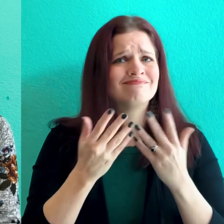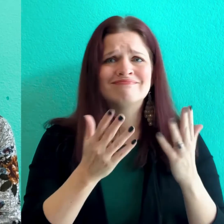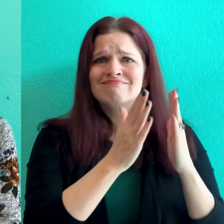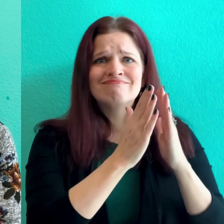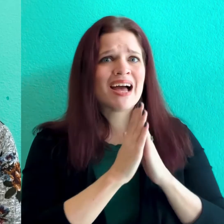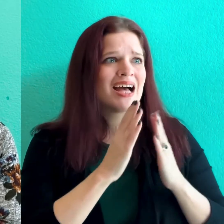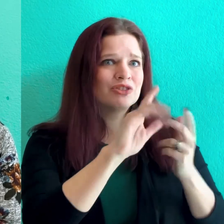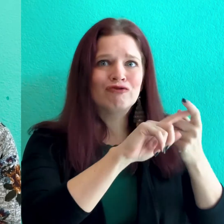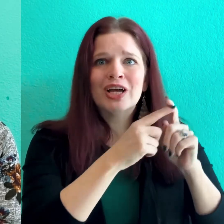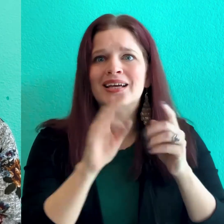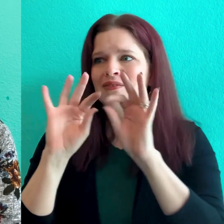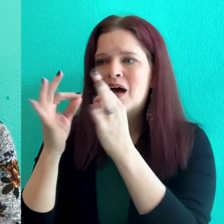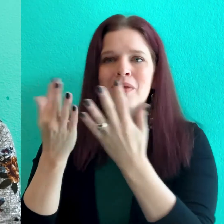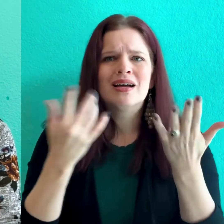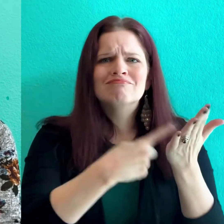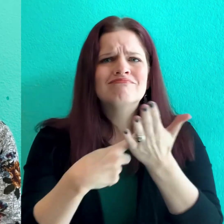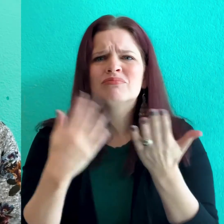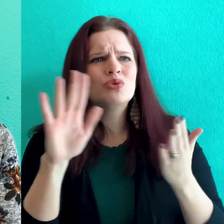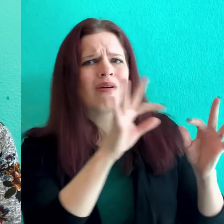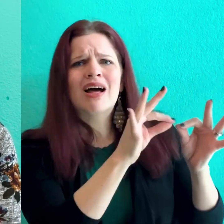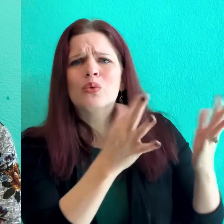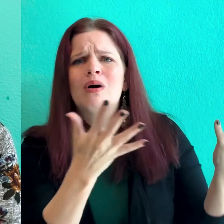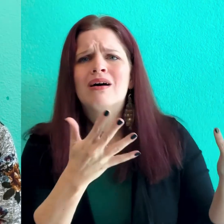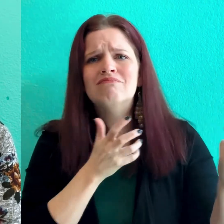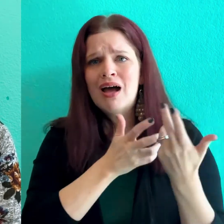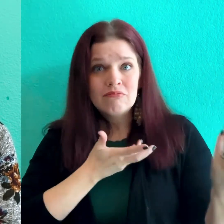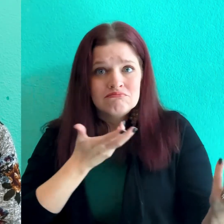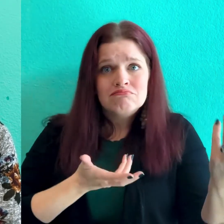feel free to ask friends and family what their values are and to see how they align with yours.